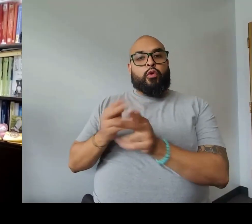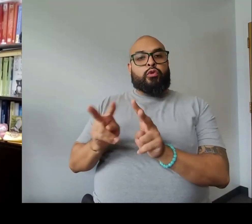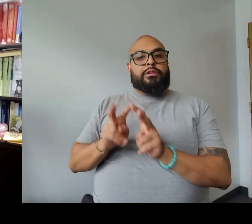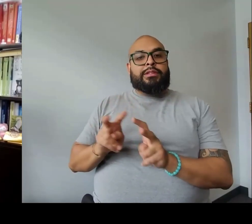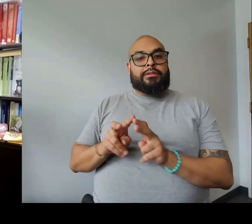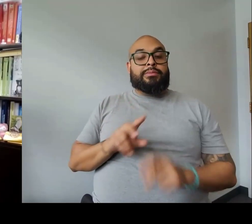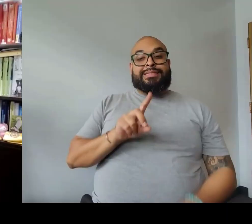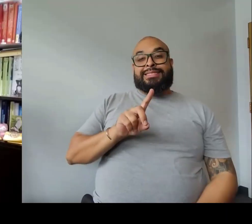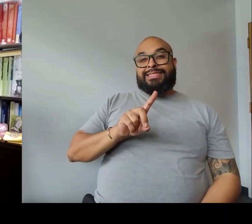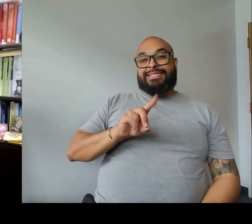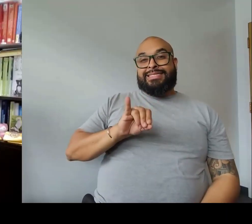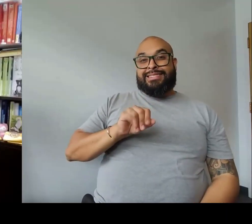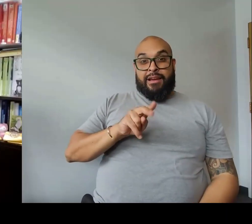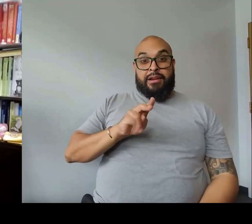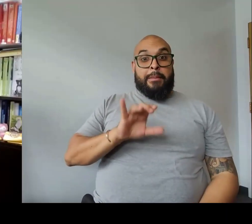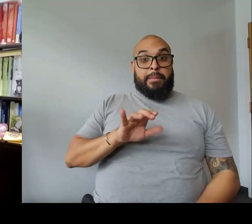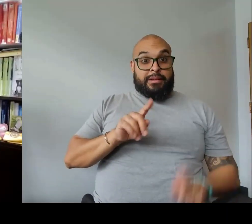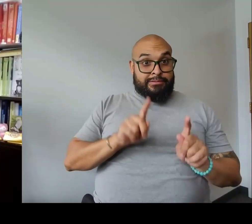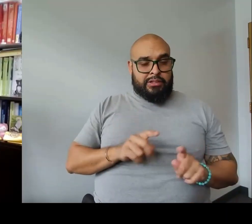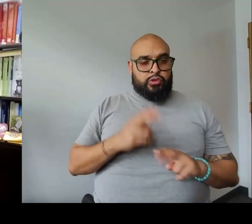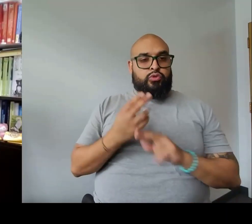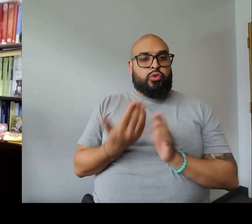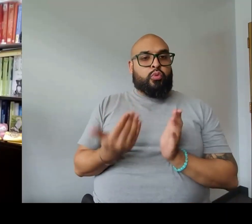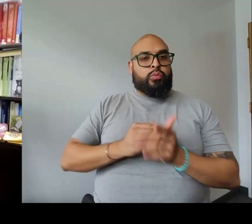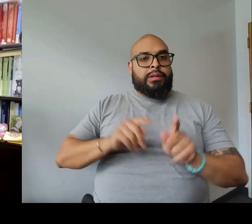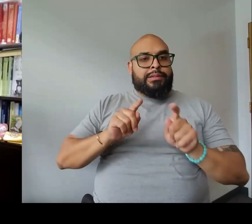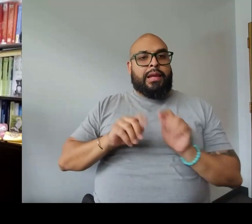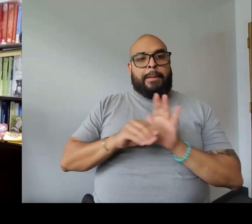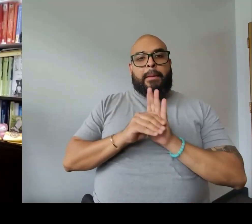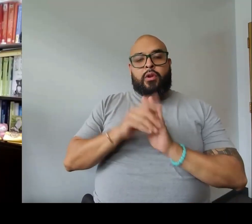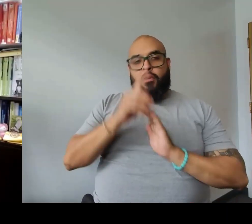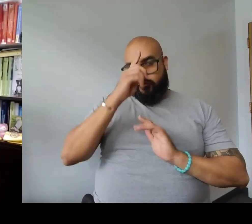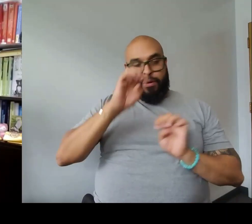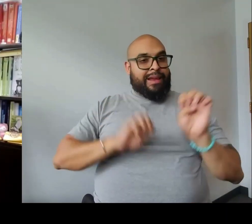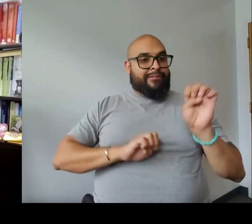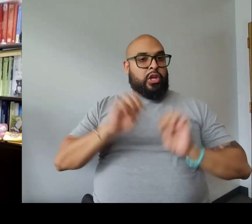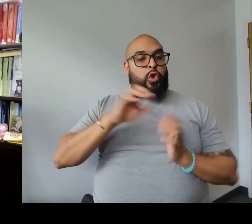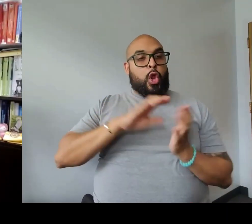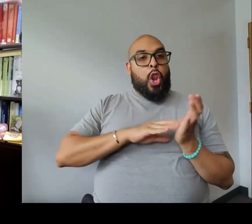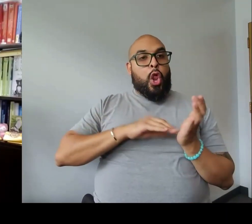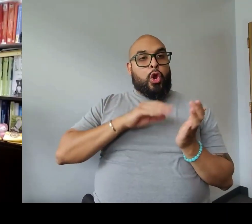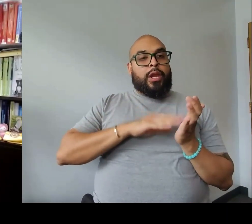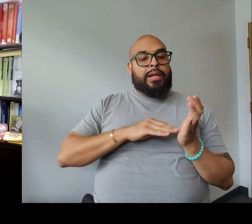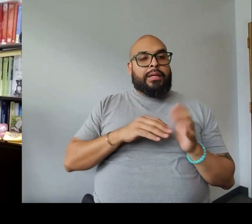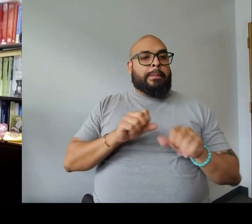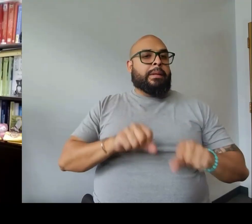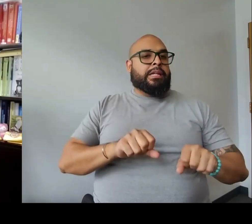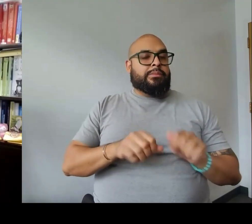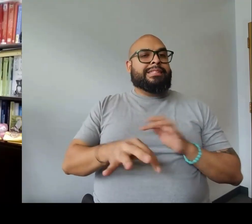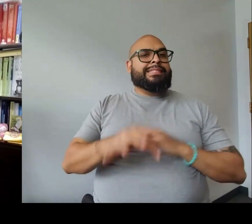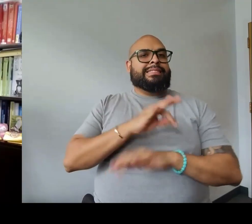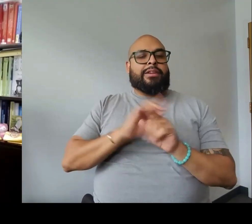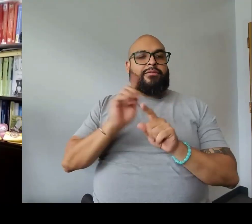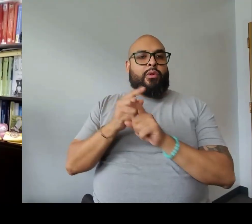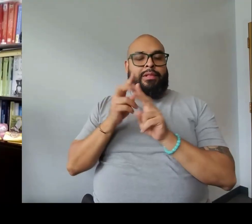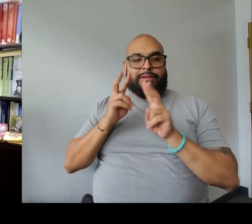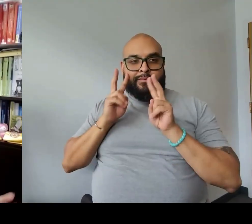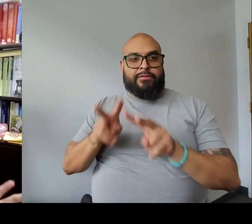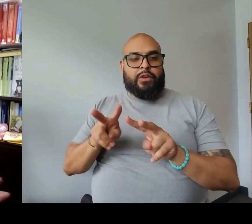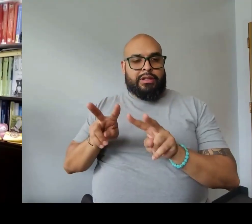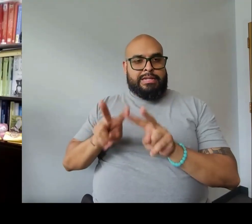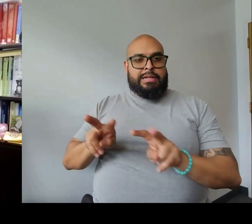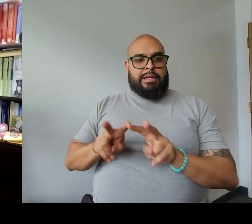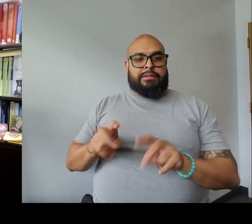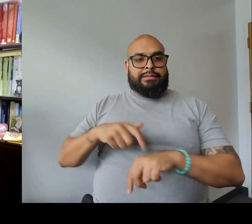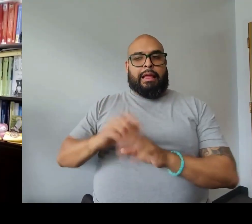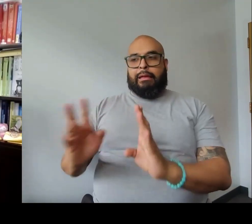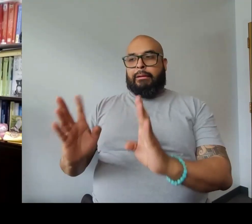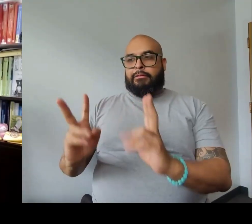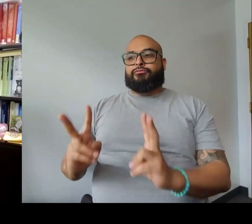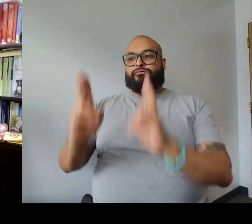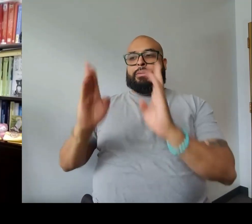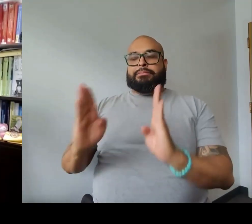teach retest model to evaluate learning potential rather than just looking at a snapshot in time, current performance type of